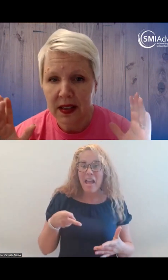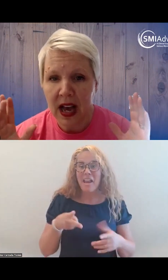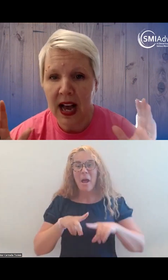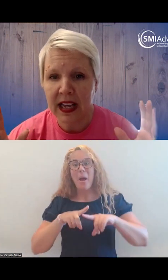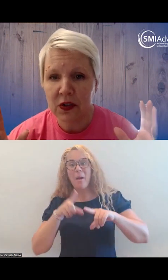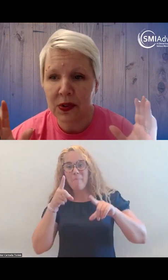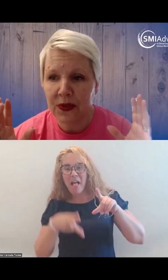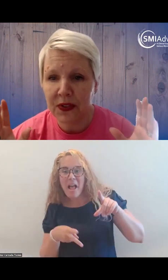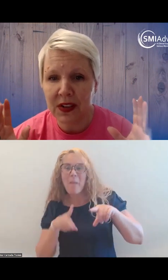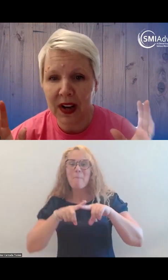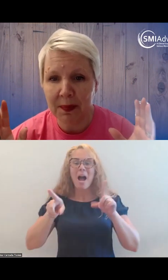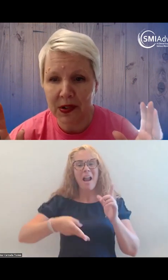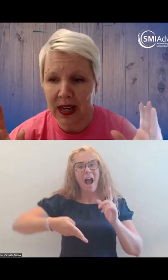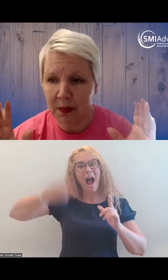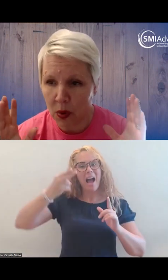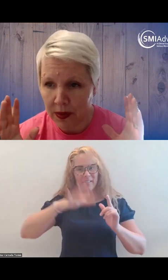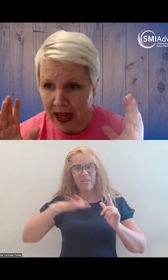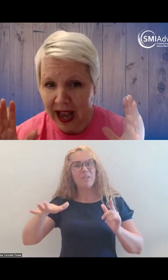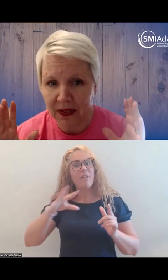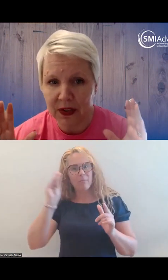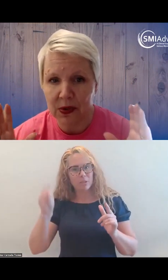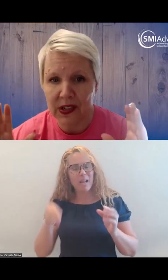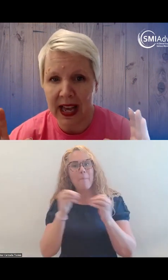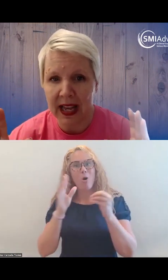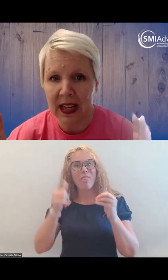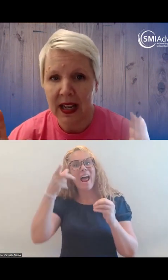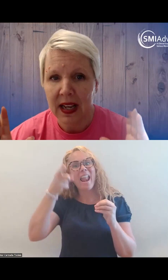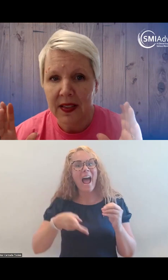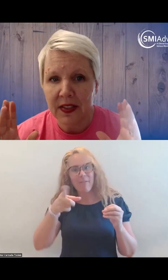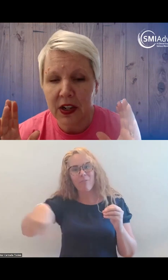THE HIGHEST OF 55% -- MORE THAN HALF OF YOU SAID THAT THE